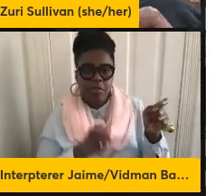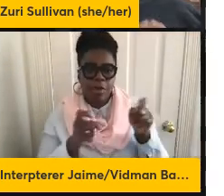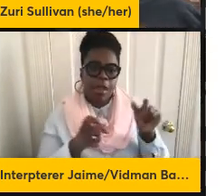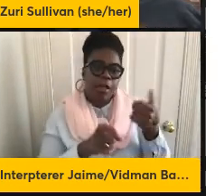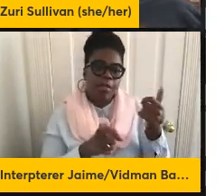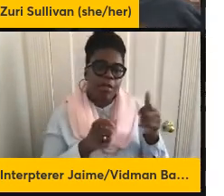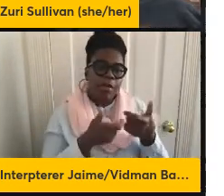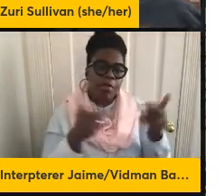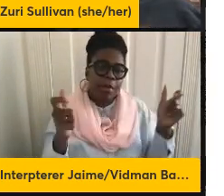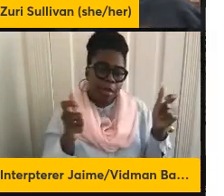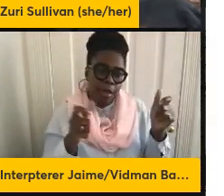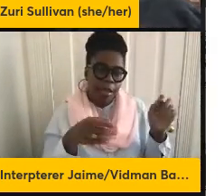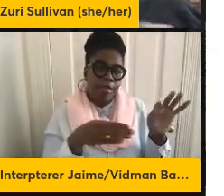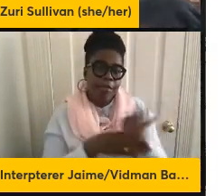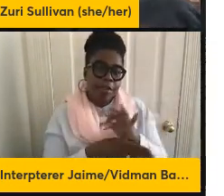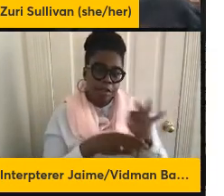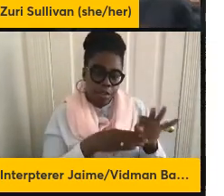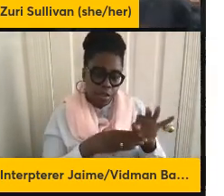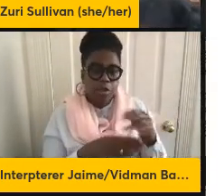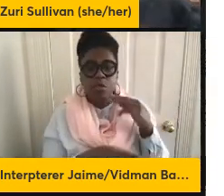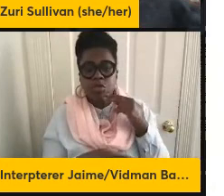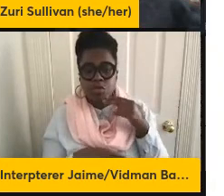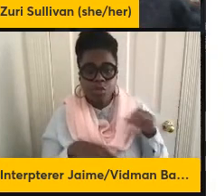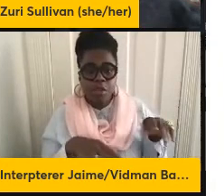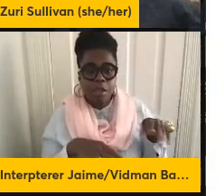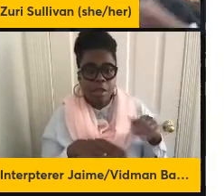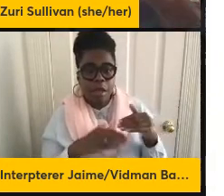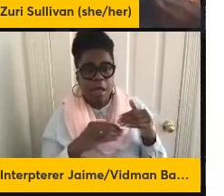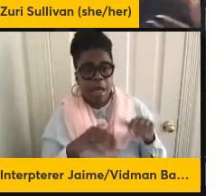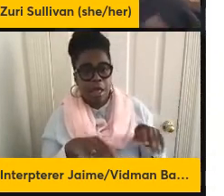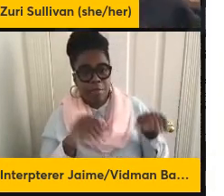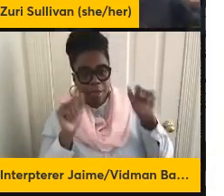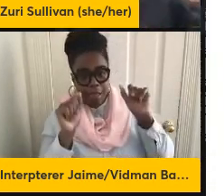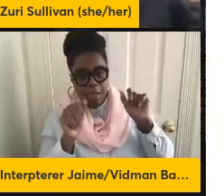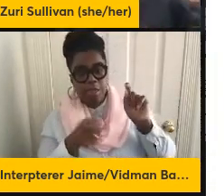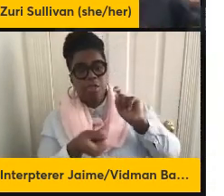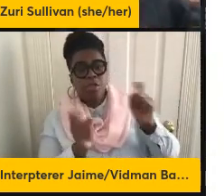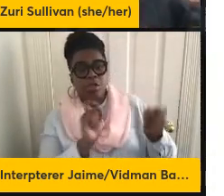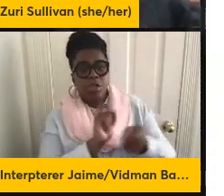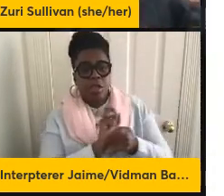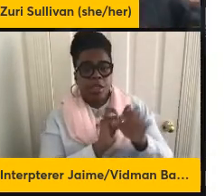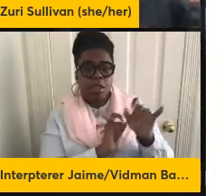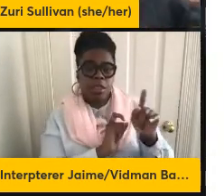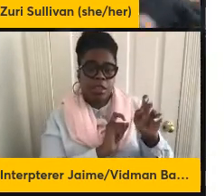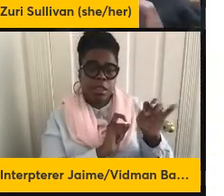is nutrient uptake, by interacting with the epithelial cells to change the cellular composition of the epithelium, and